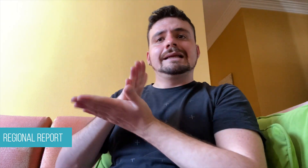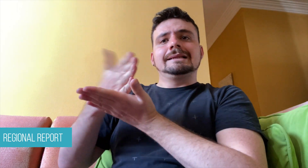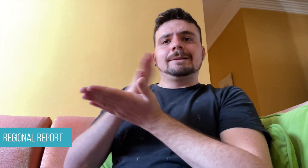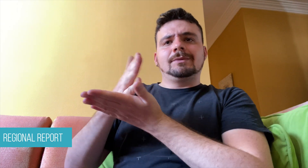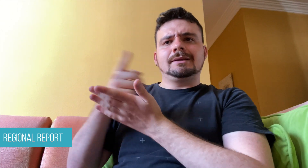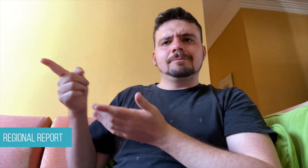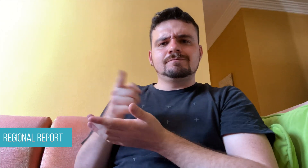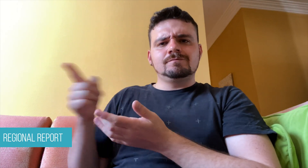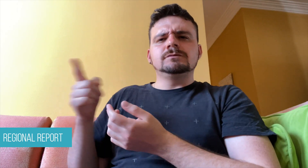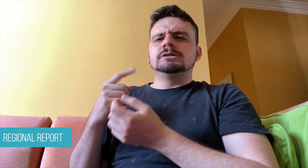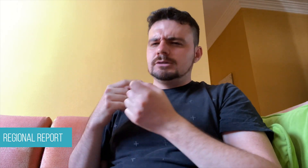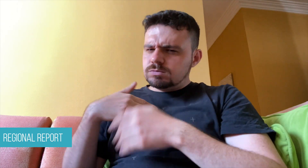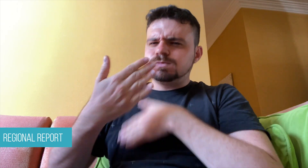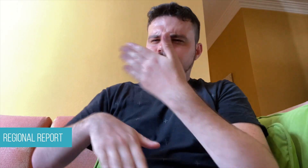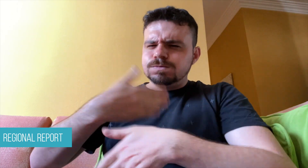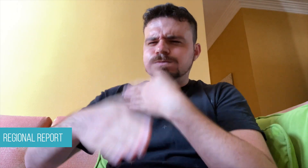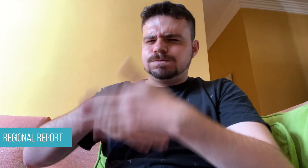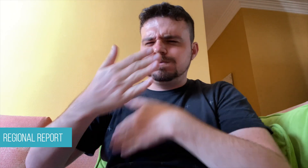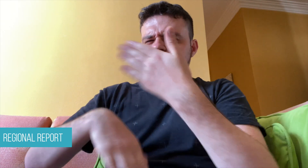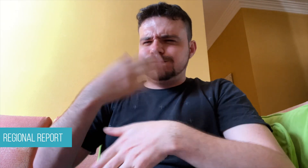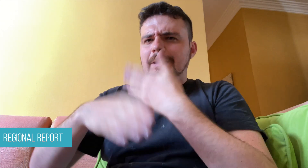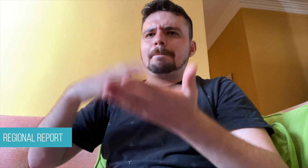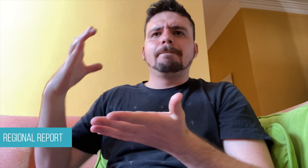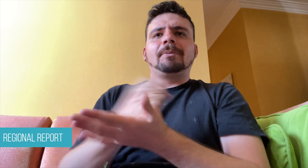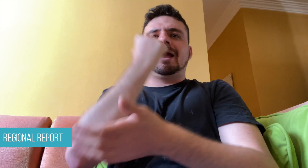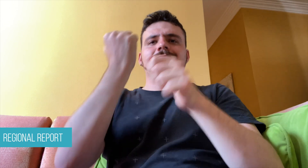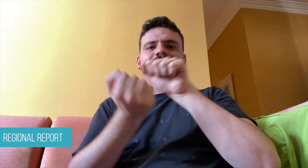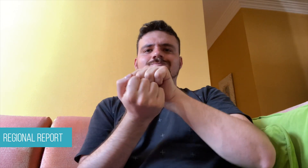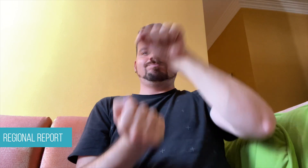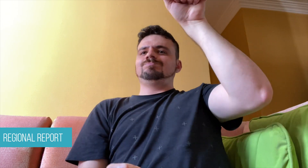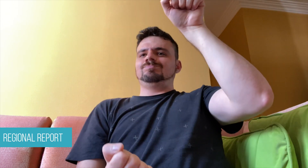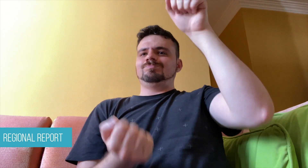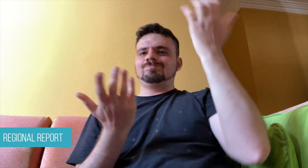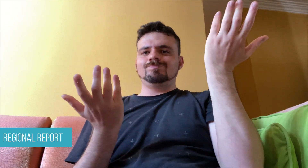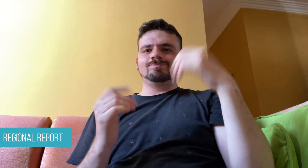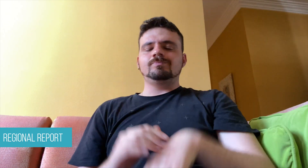who helped them achieve their degrees. When the Deaf group